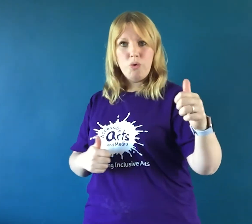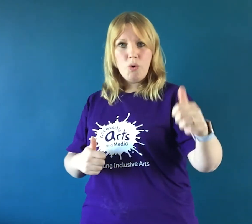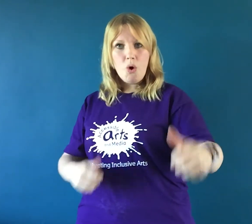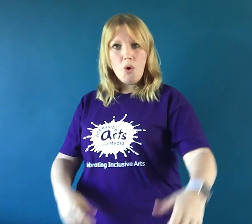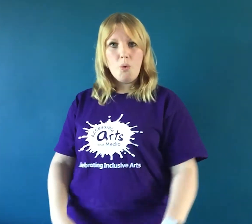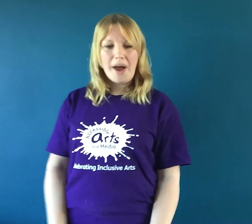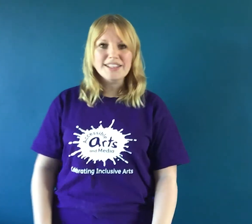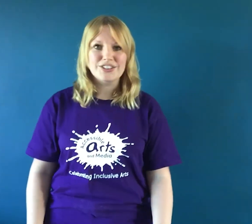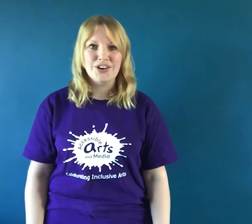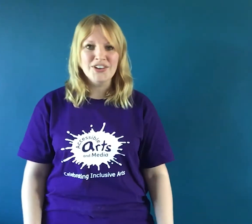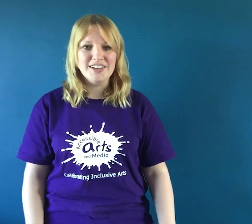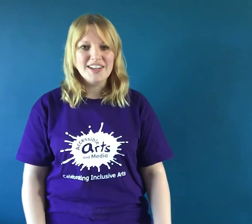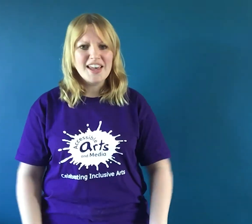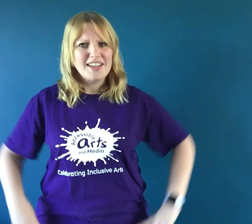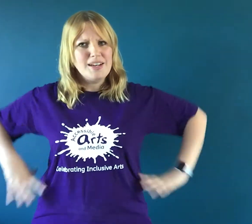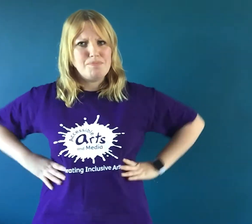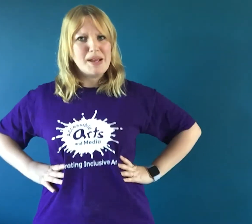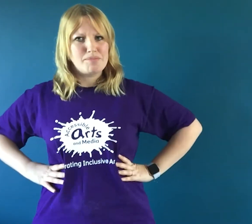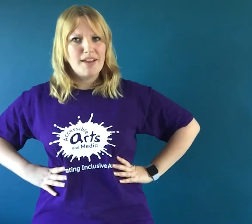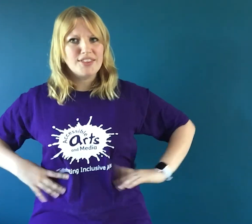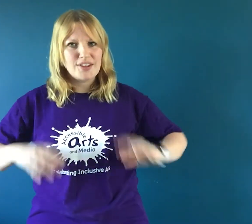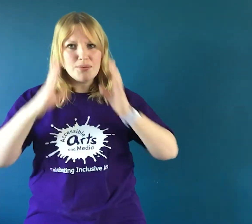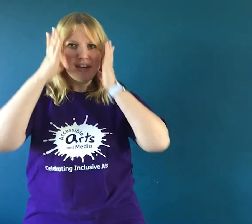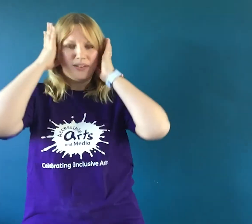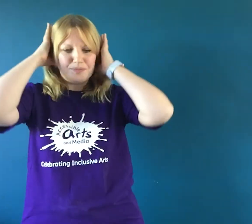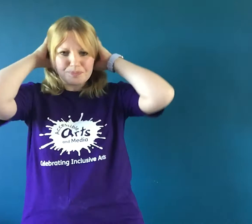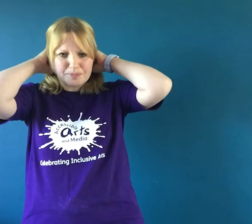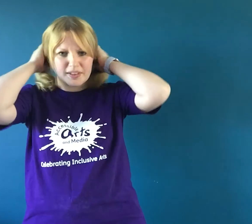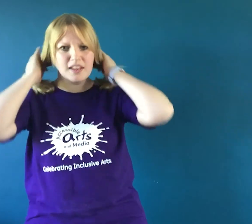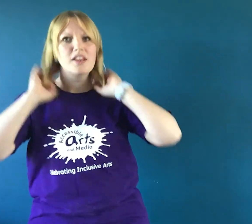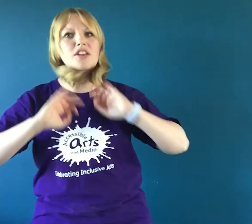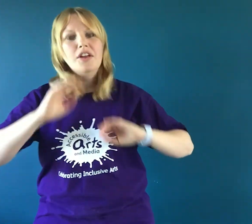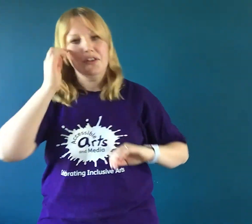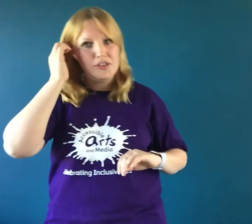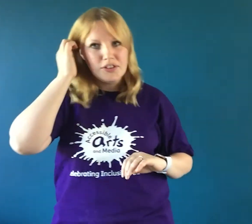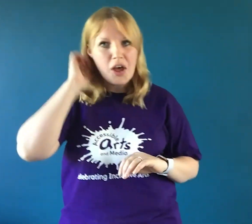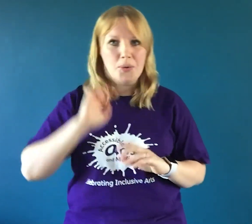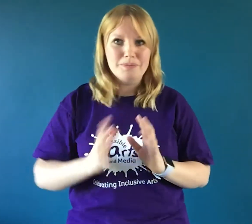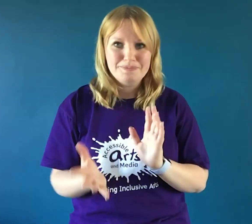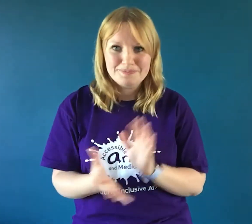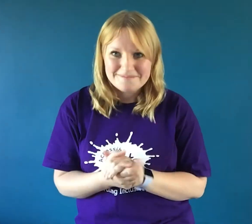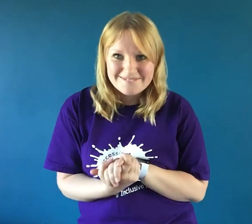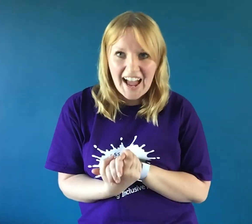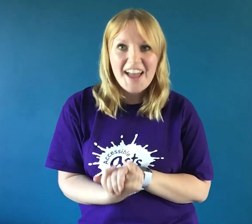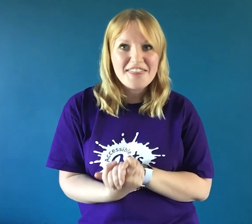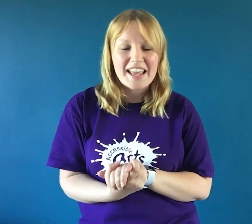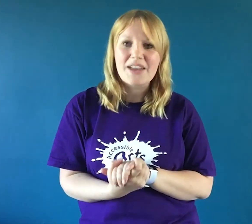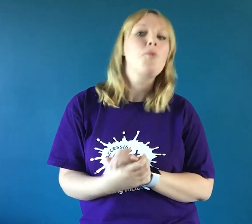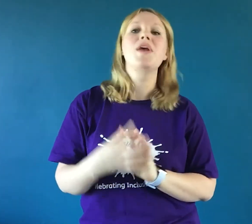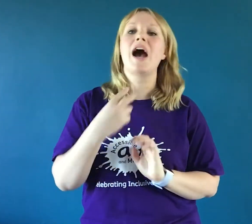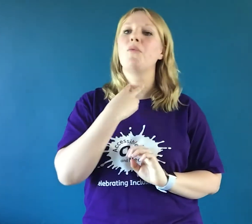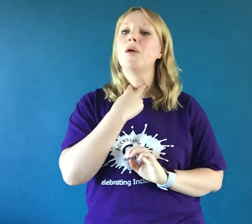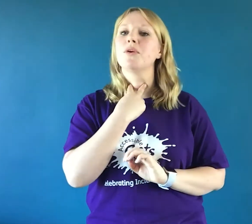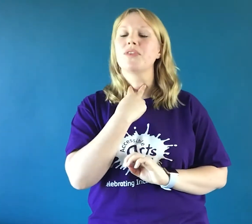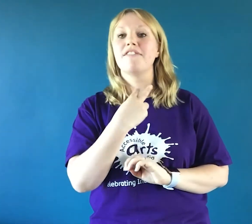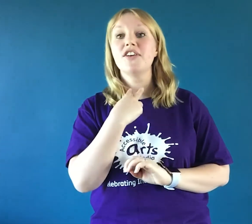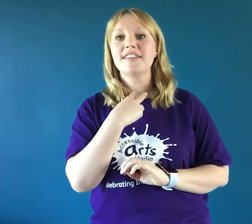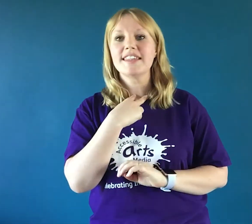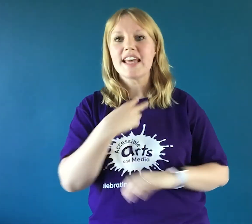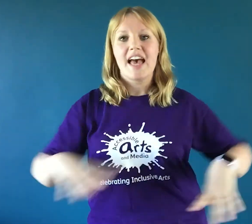Well done you need big breathes don’t you? So, I think we are warmed up with our voices